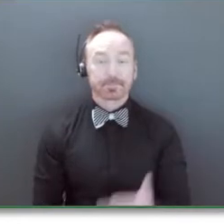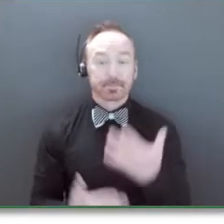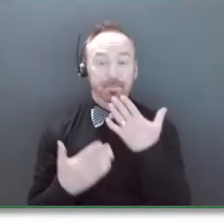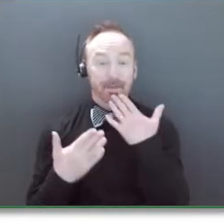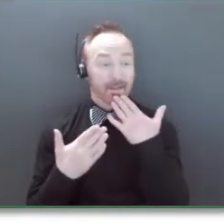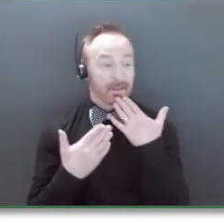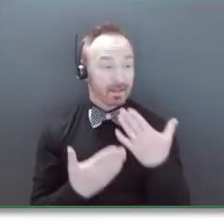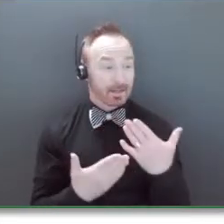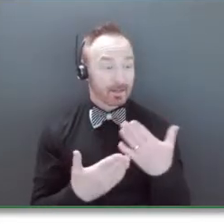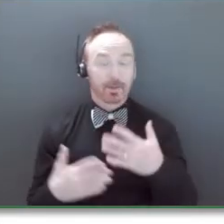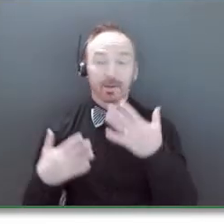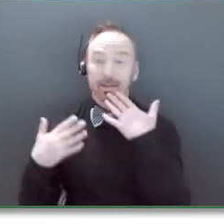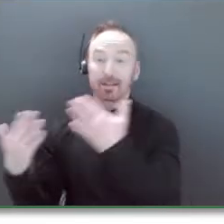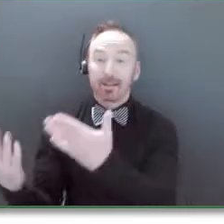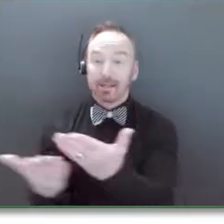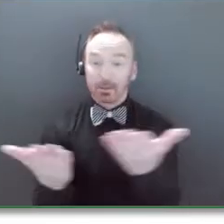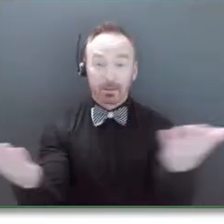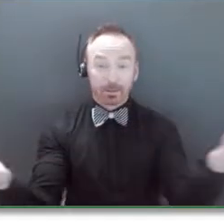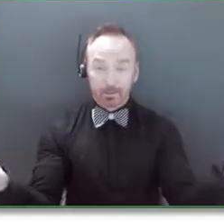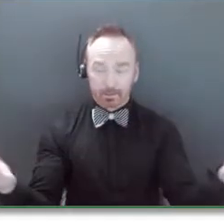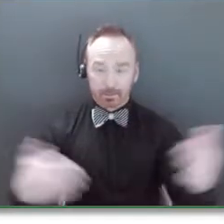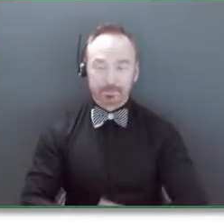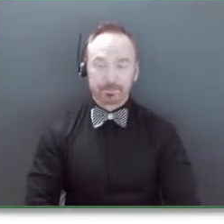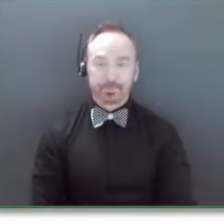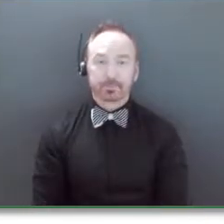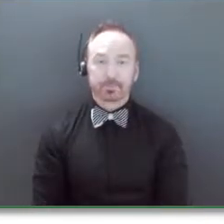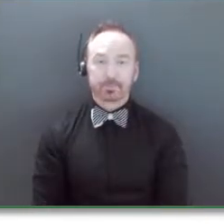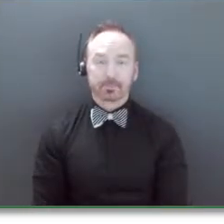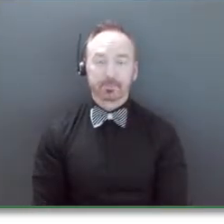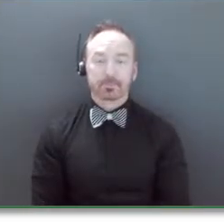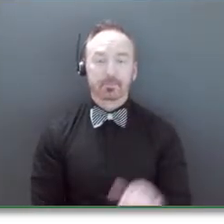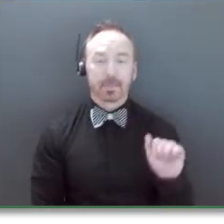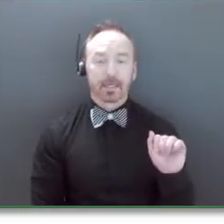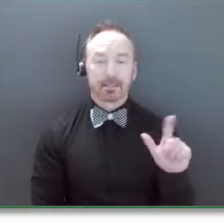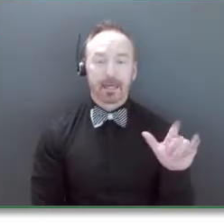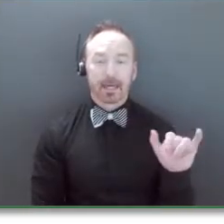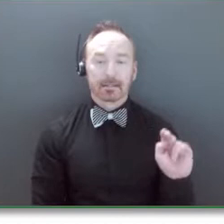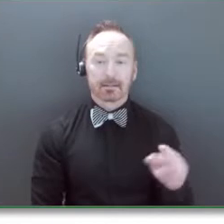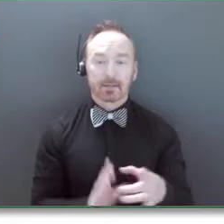me today. As Alison said, my name is David Ostro. I'm a white male